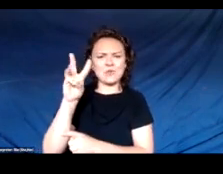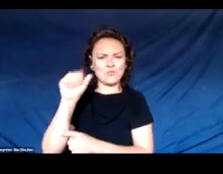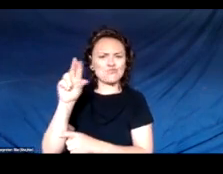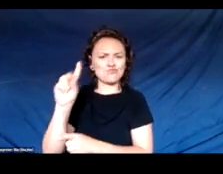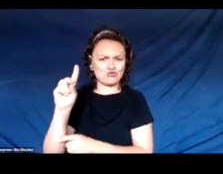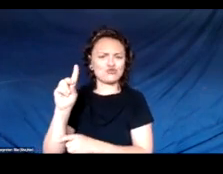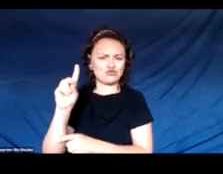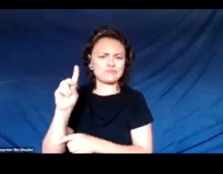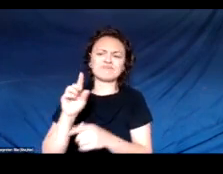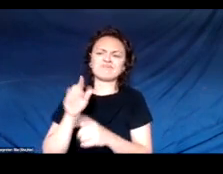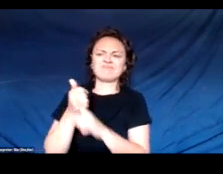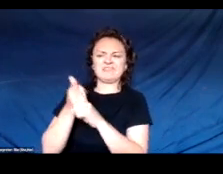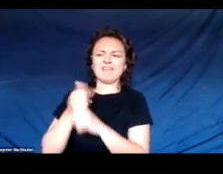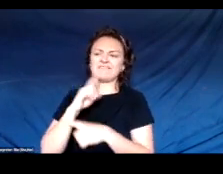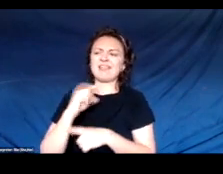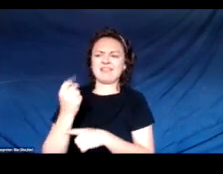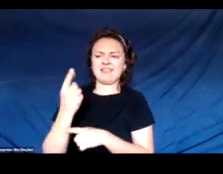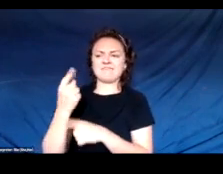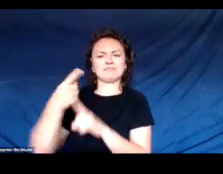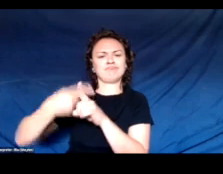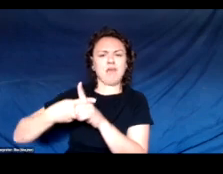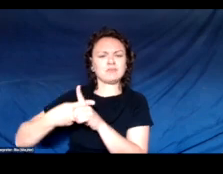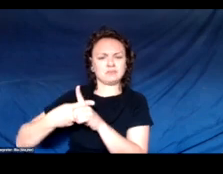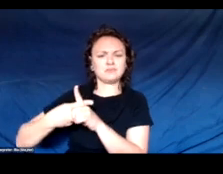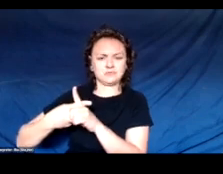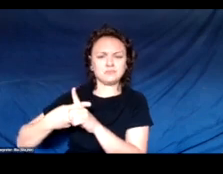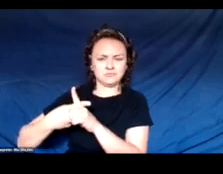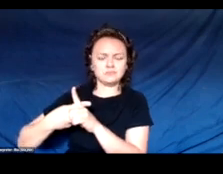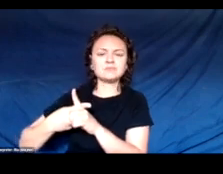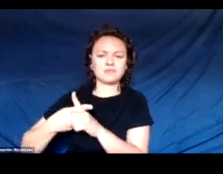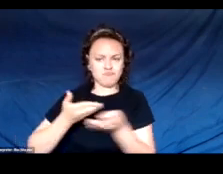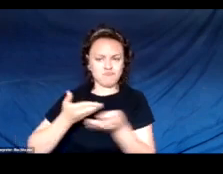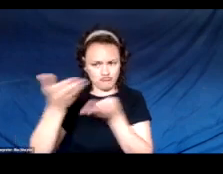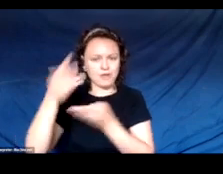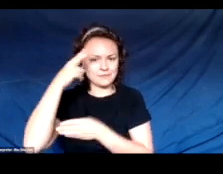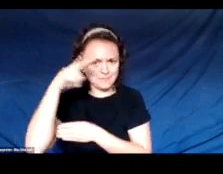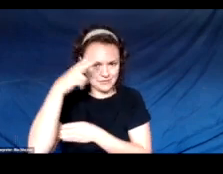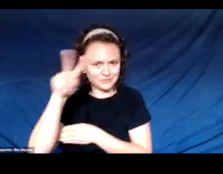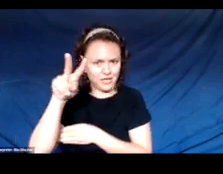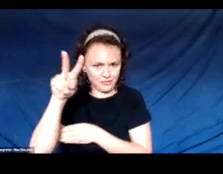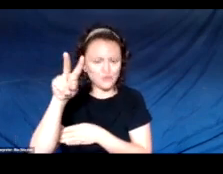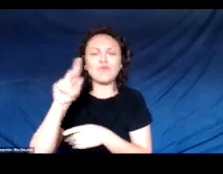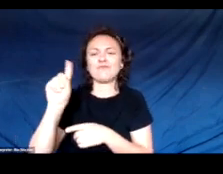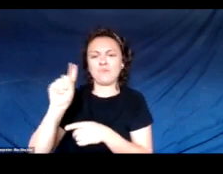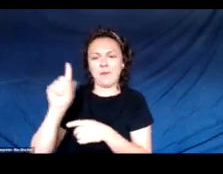Wow. To where my dad is from.